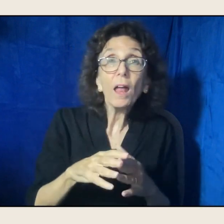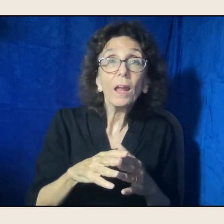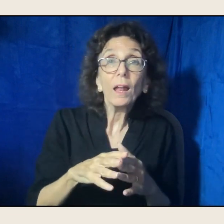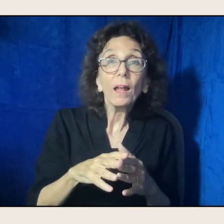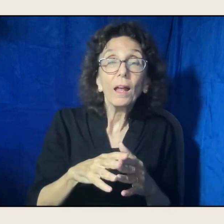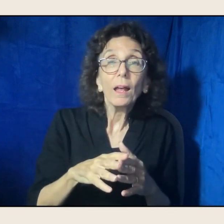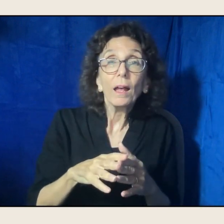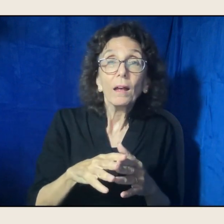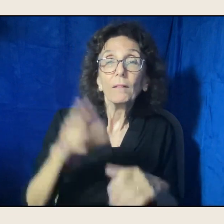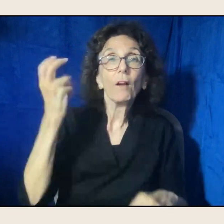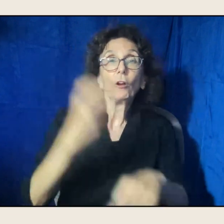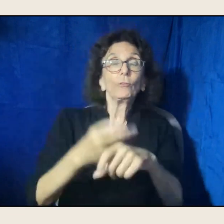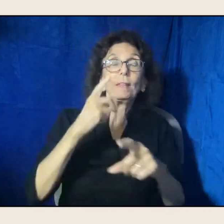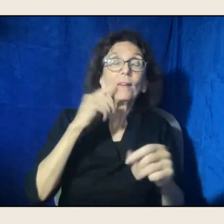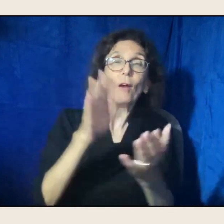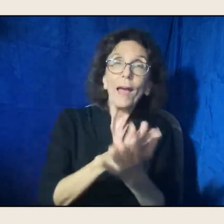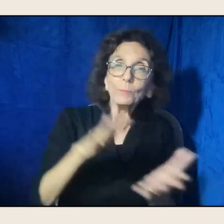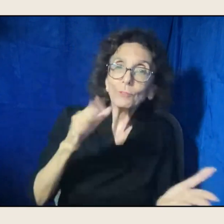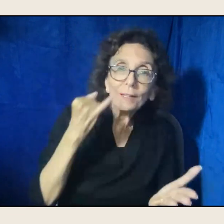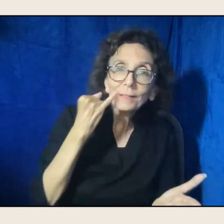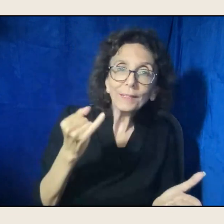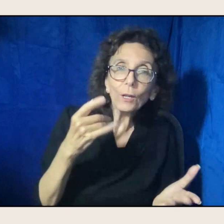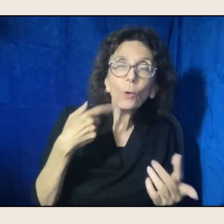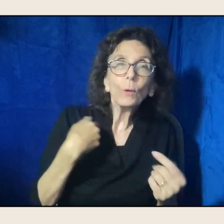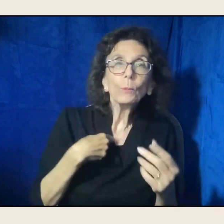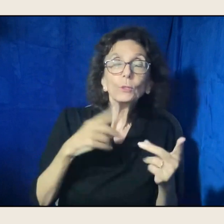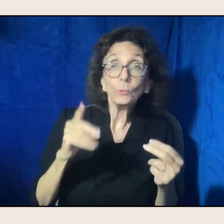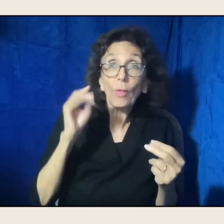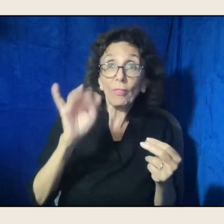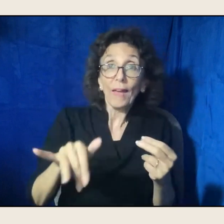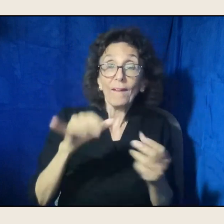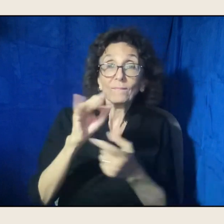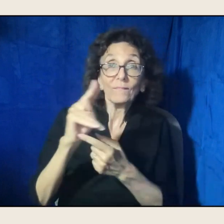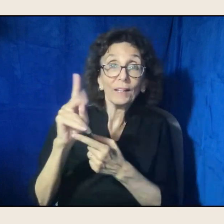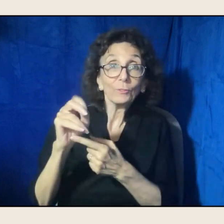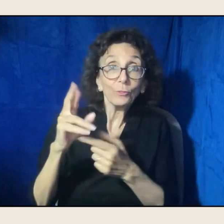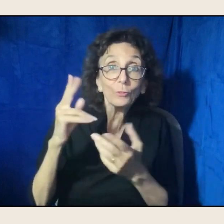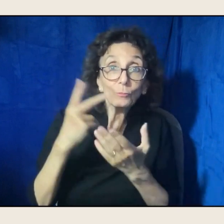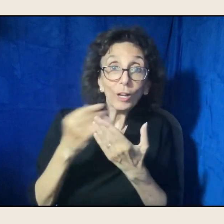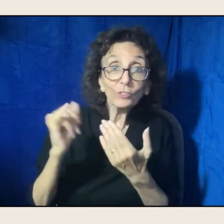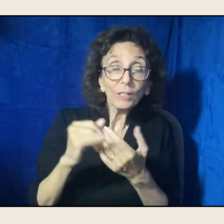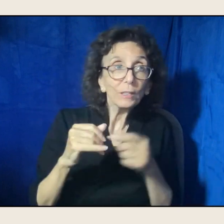When we're doing the Fundred project, the kid does not need to know who I am.